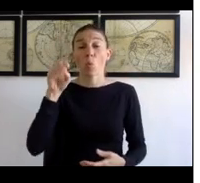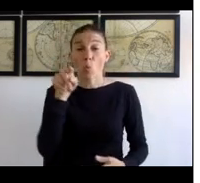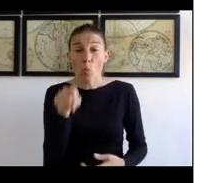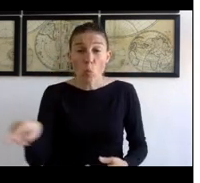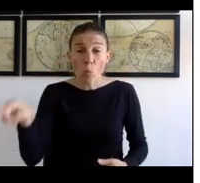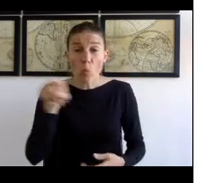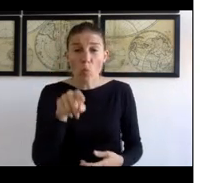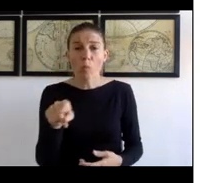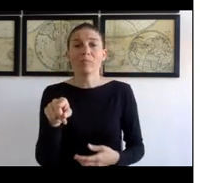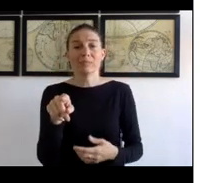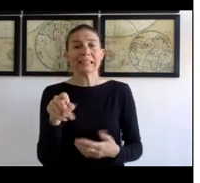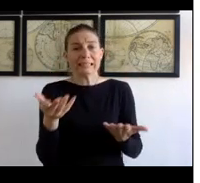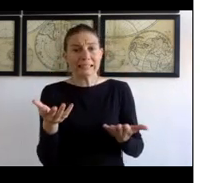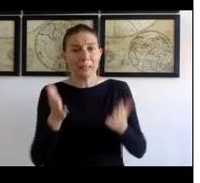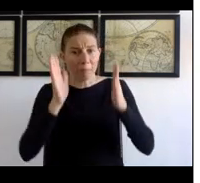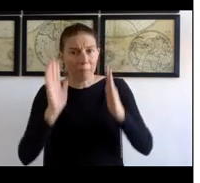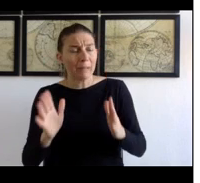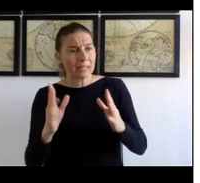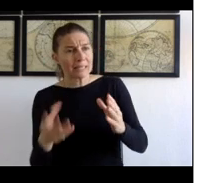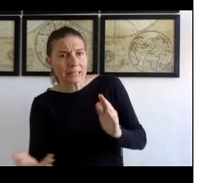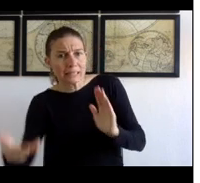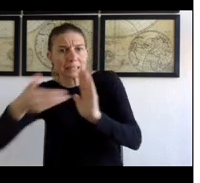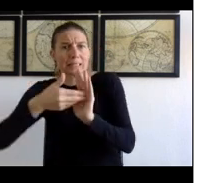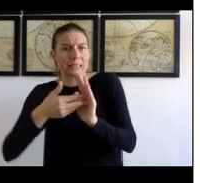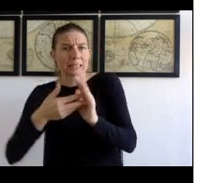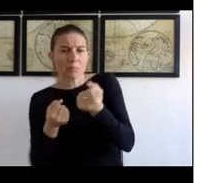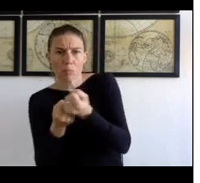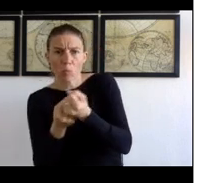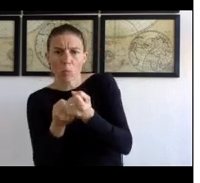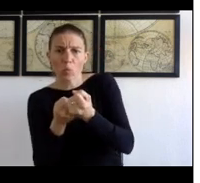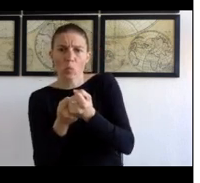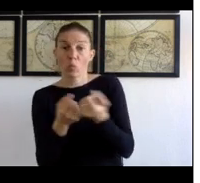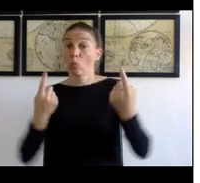It needs technical support, guidelines on advocacy on disability statistics